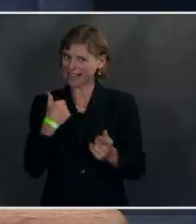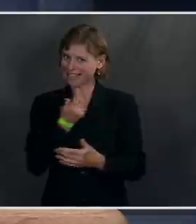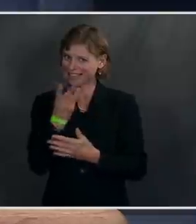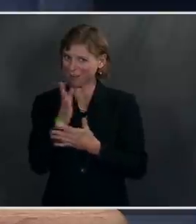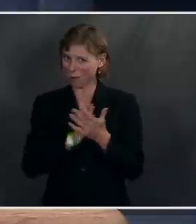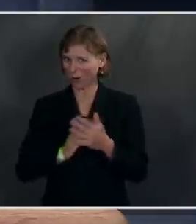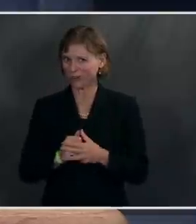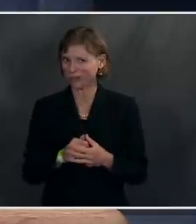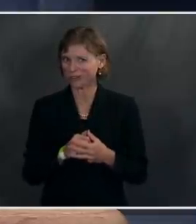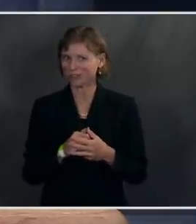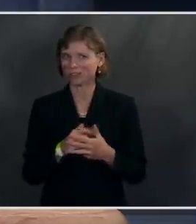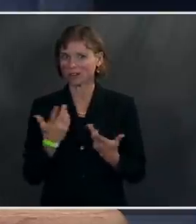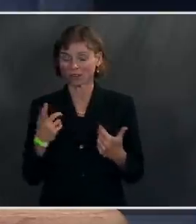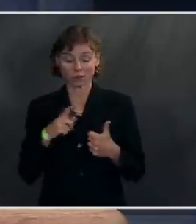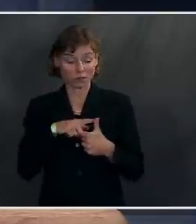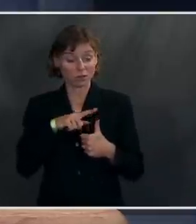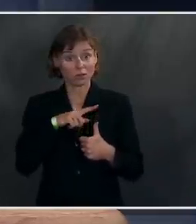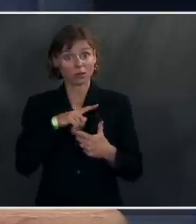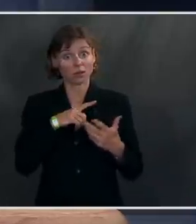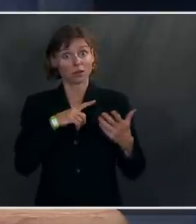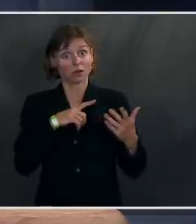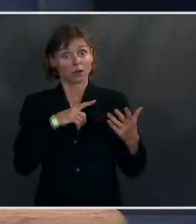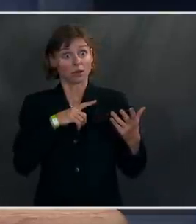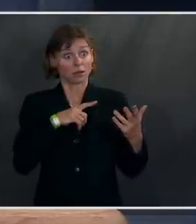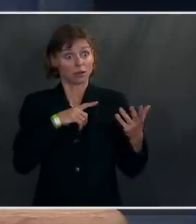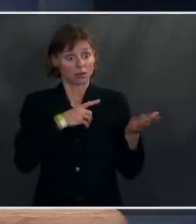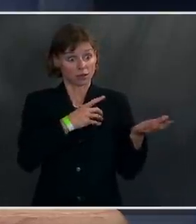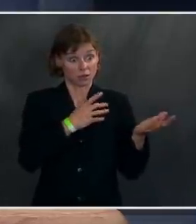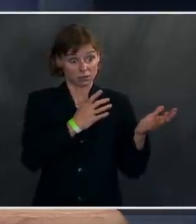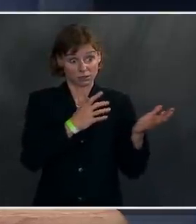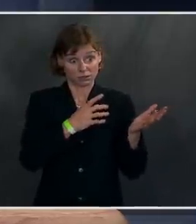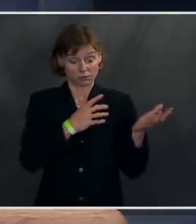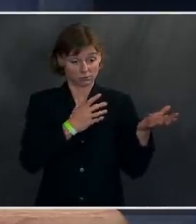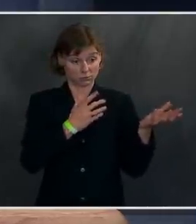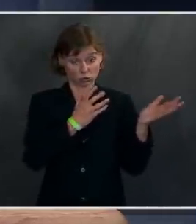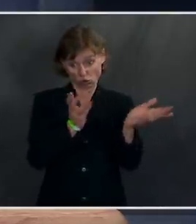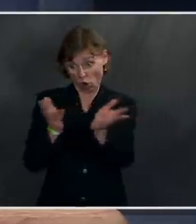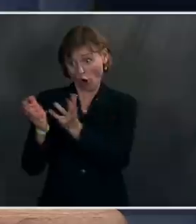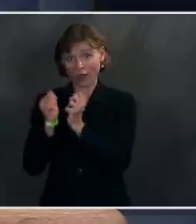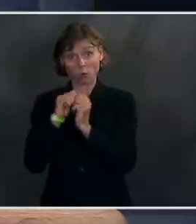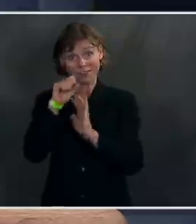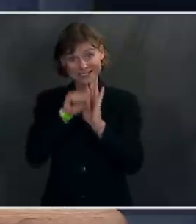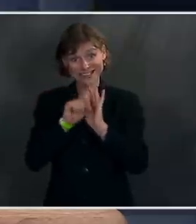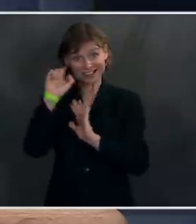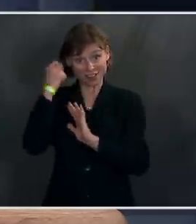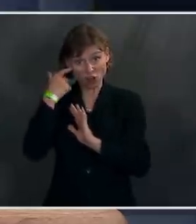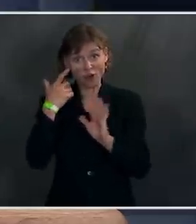It's, of course, engagement with states and governors and engaging with them is pivotal, but also with pharmacies and ensuring